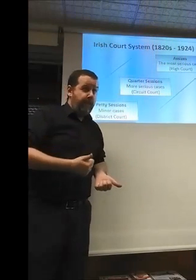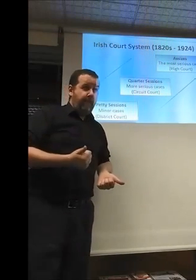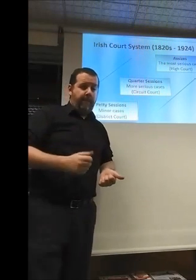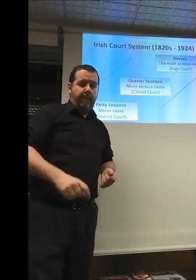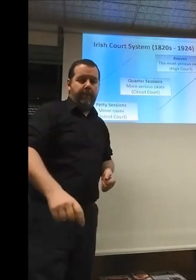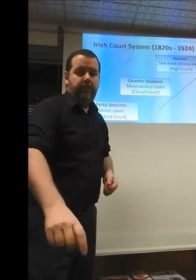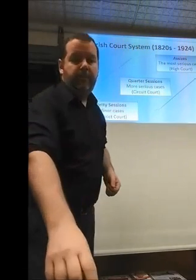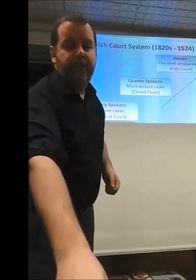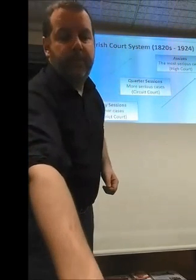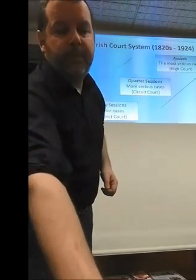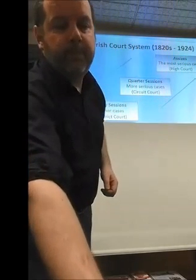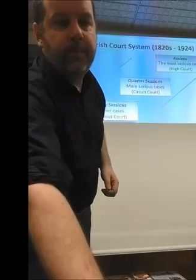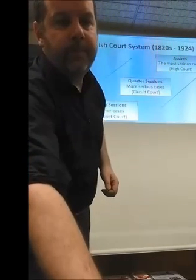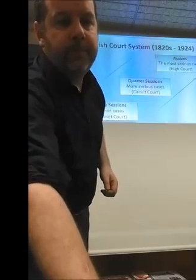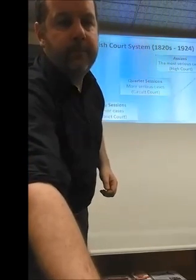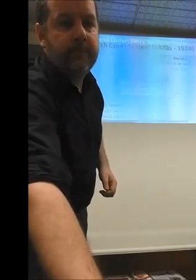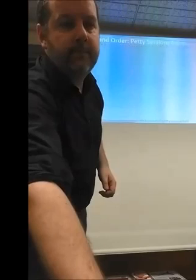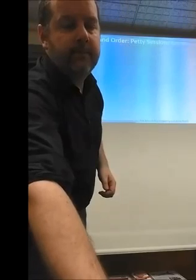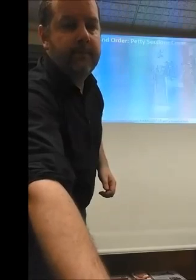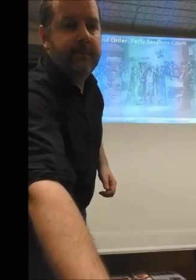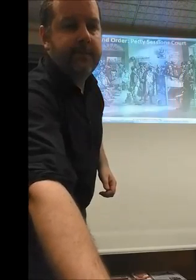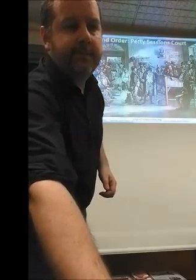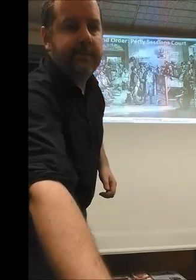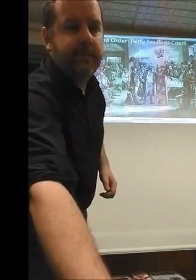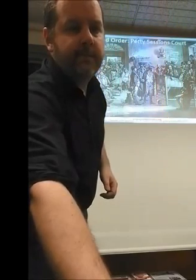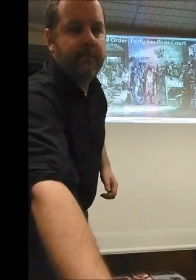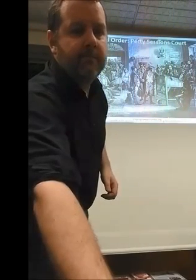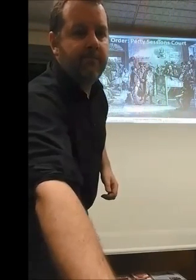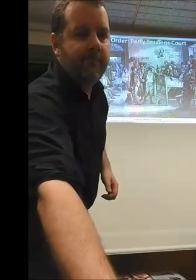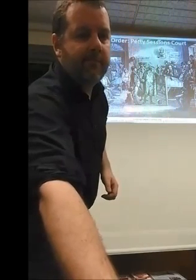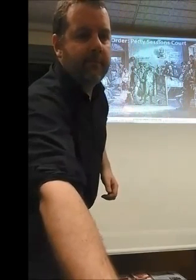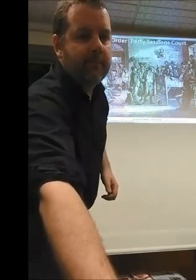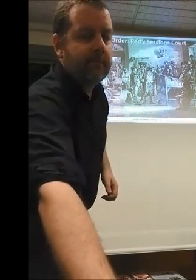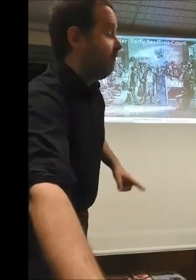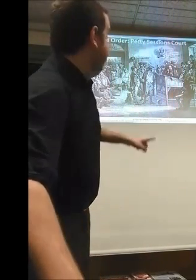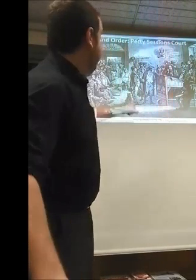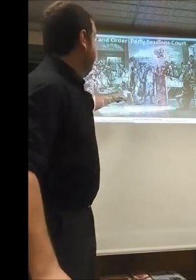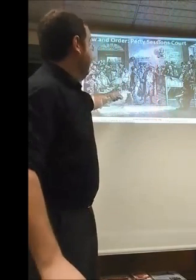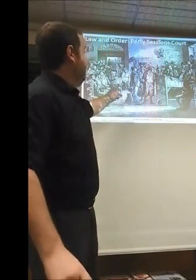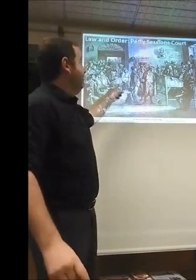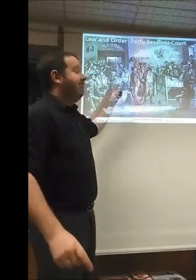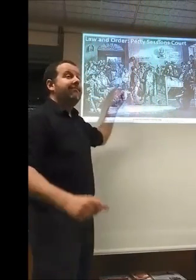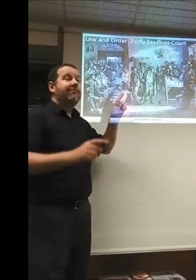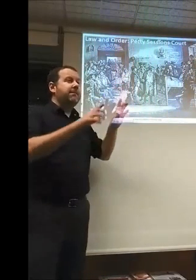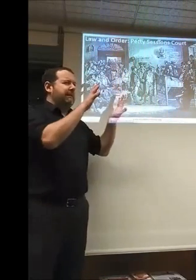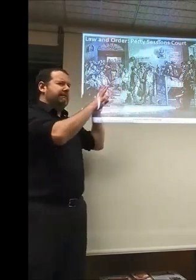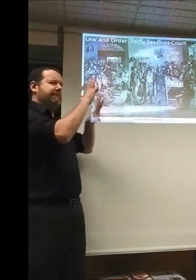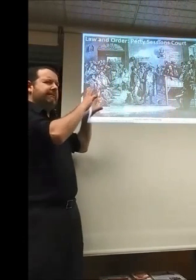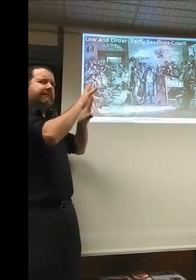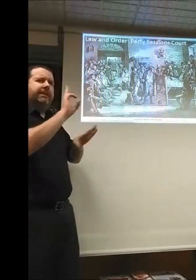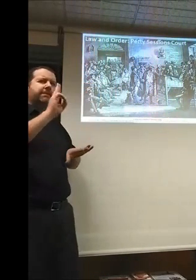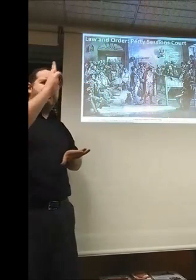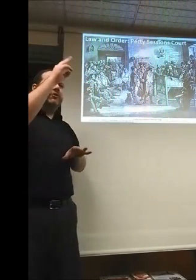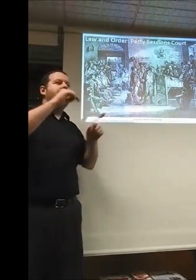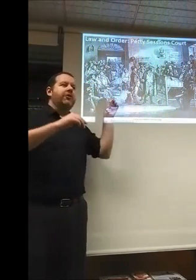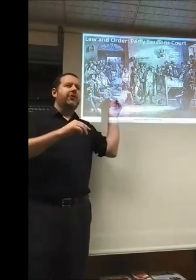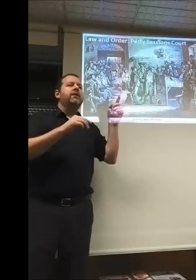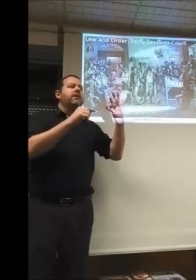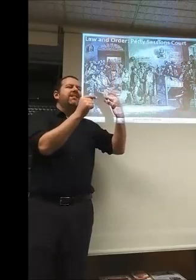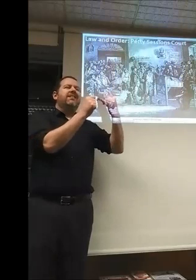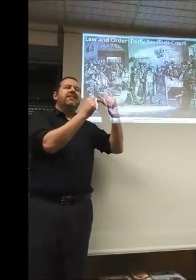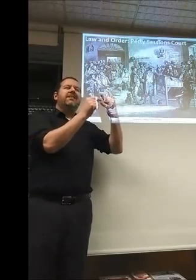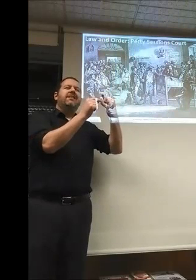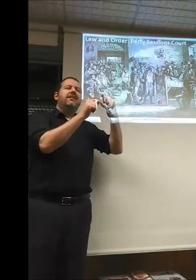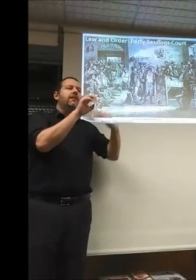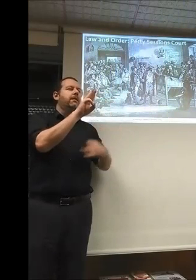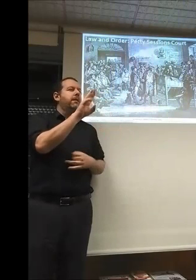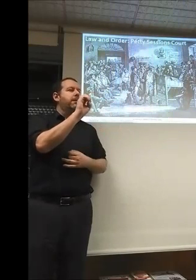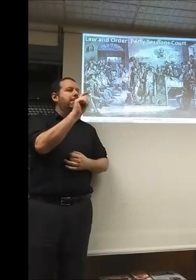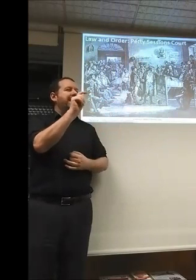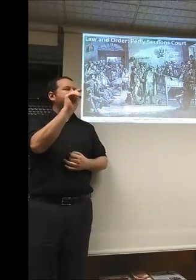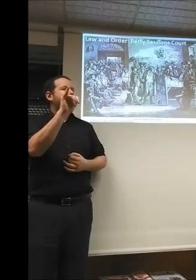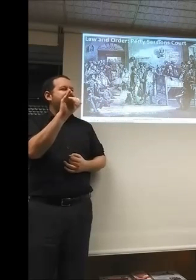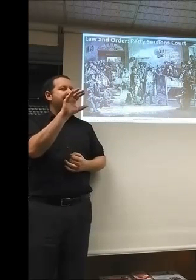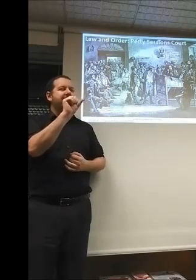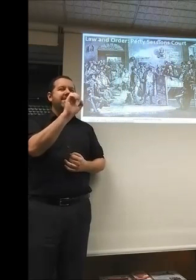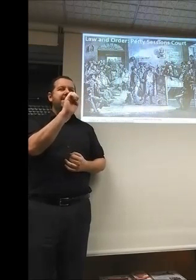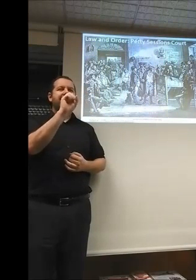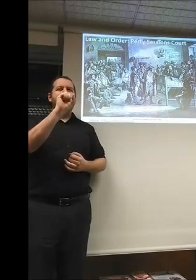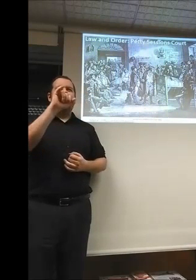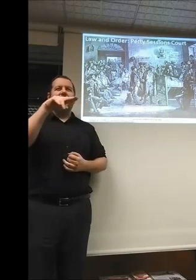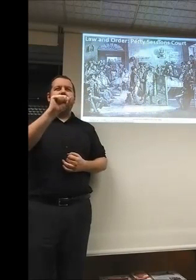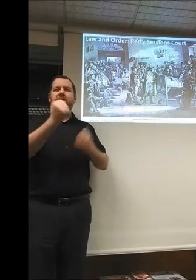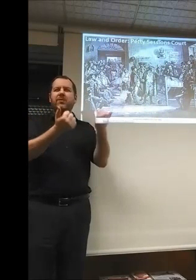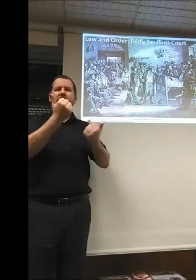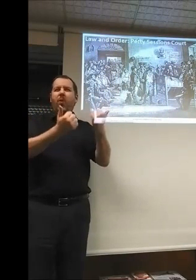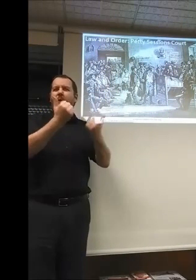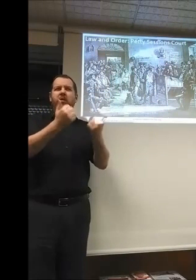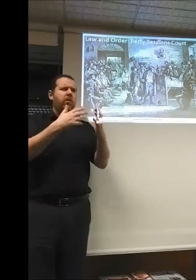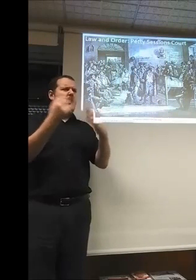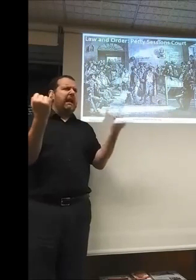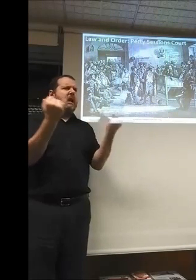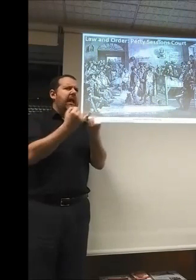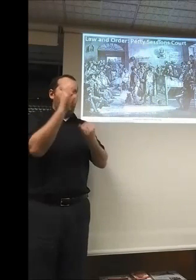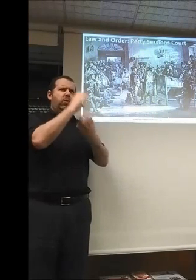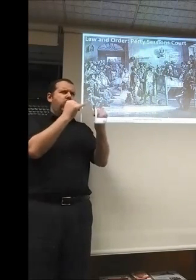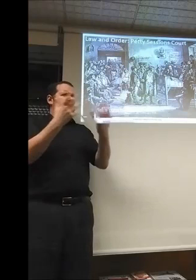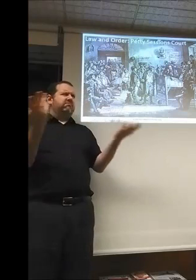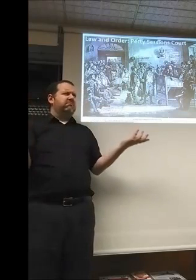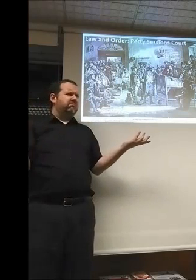So this is quite an unclear, fuzzy picture but it’s the petty sessions court so this